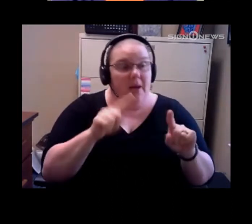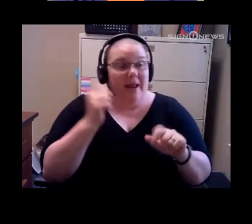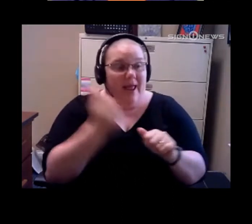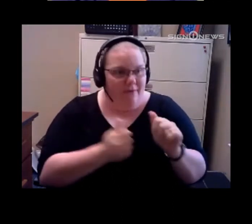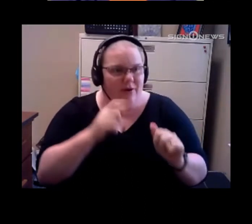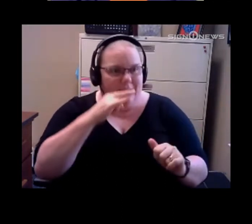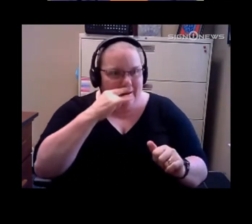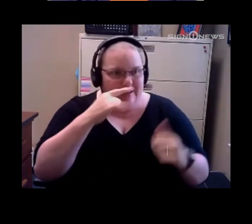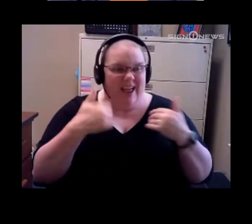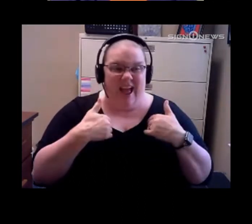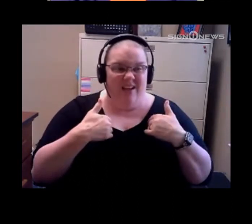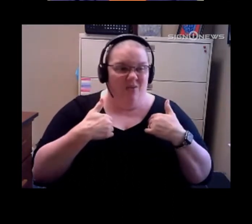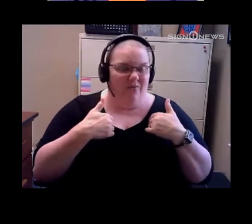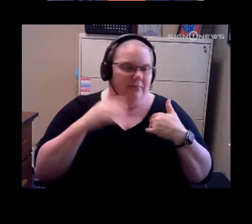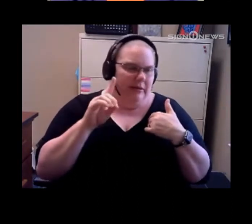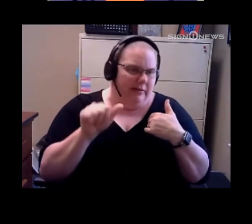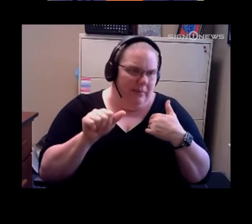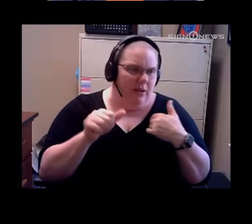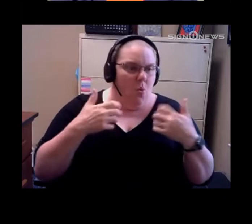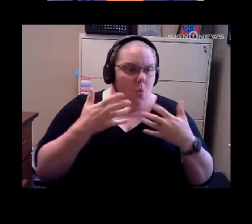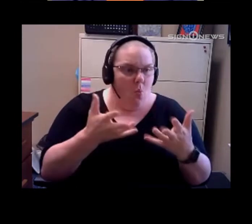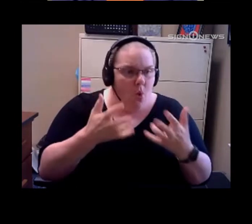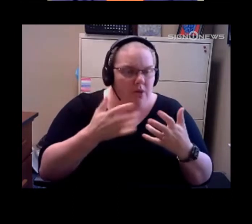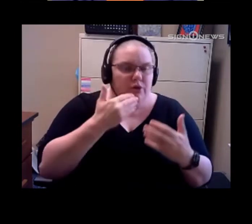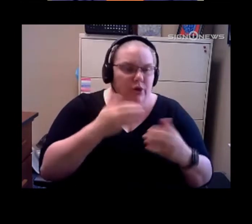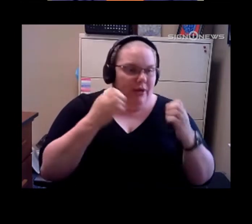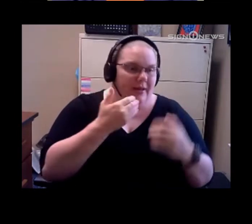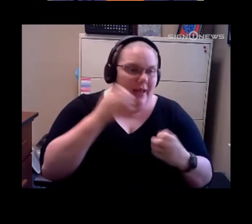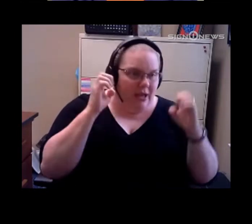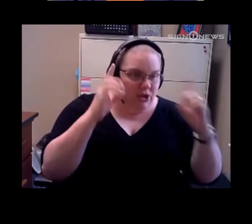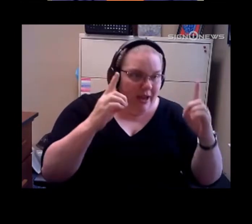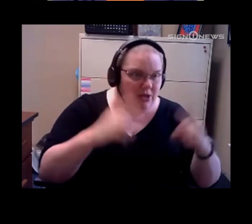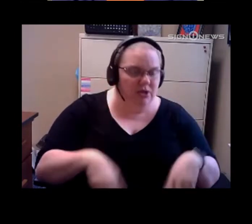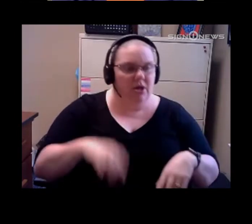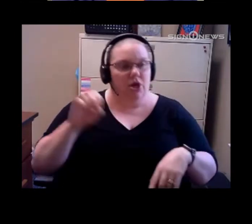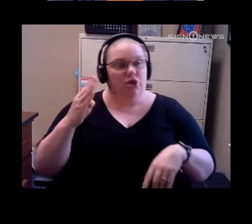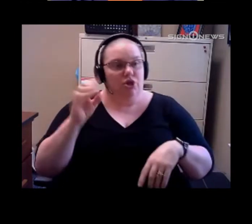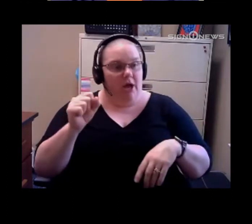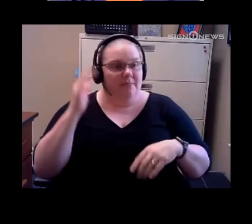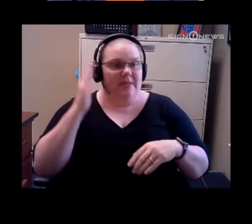a good education you want jobs that pay people with disabilities really well at a fair wage you